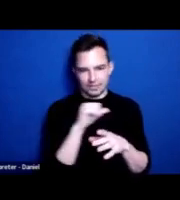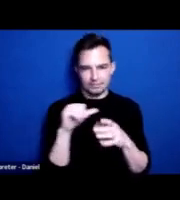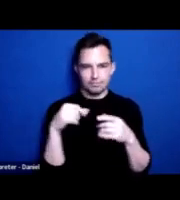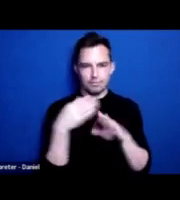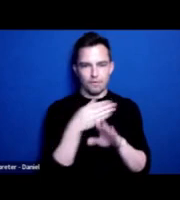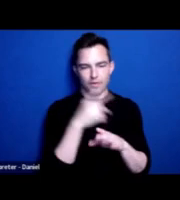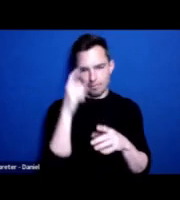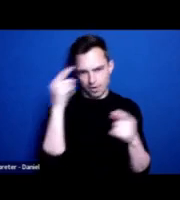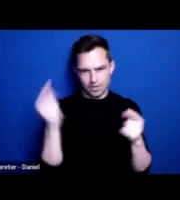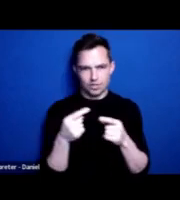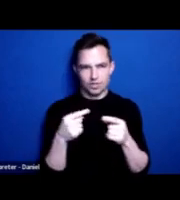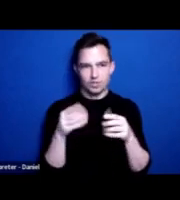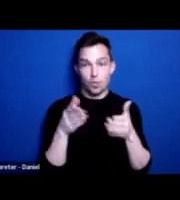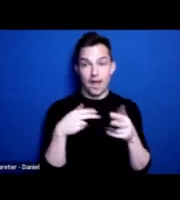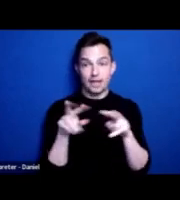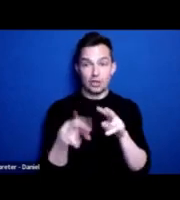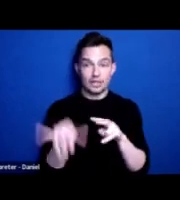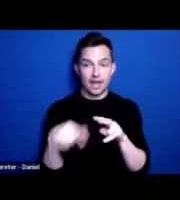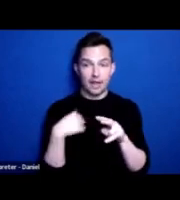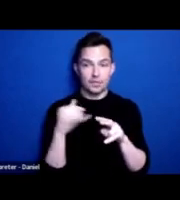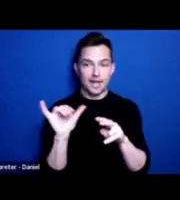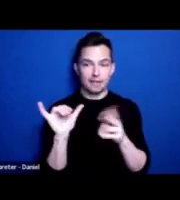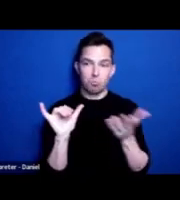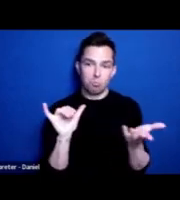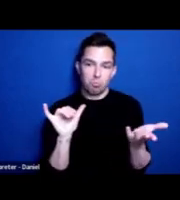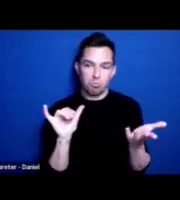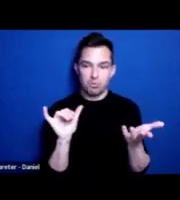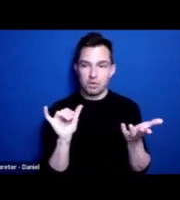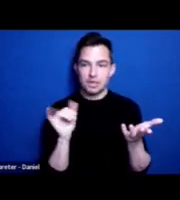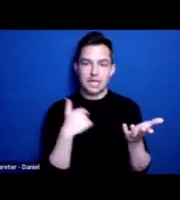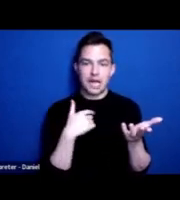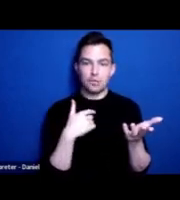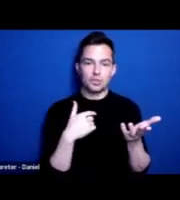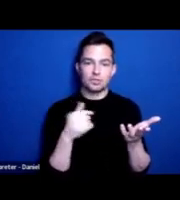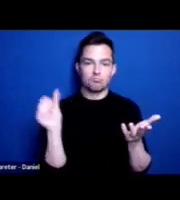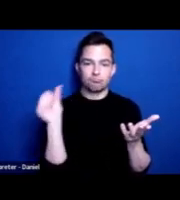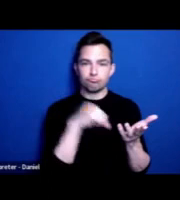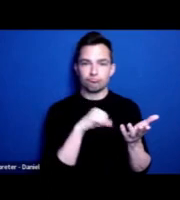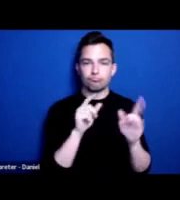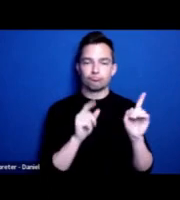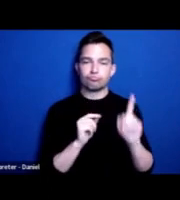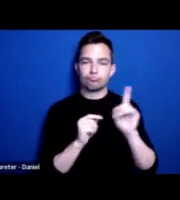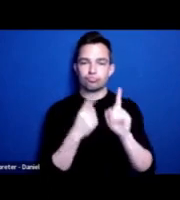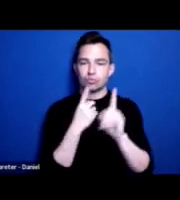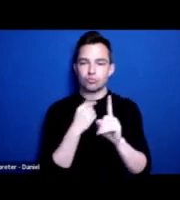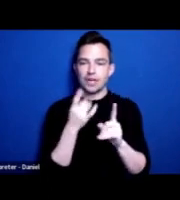way I look at it. Well, you know, the I was intoxicated, and I was crossing against the red light. That was only two things